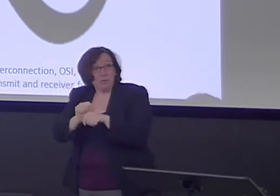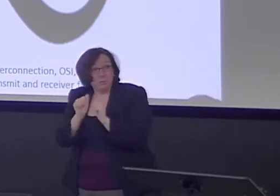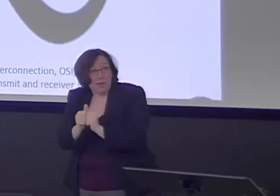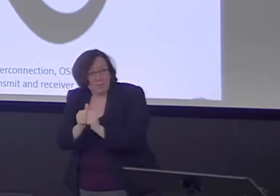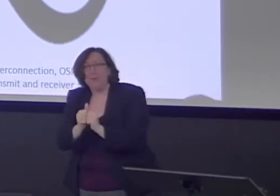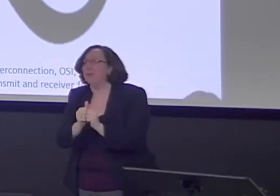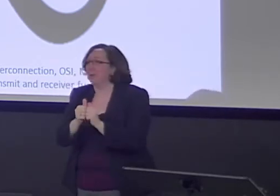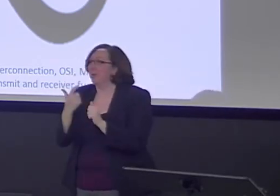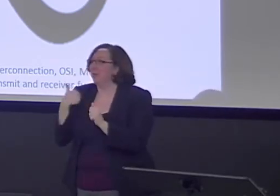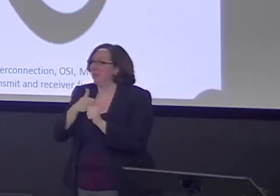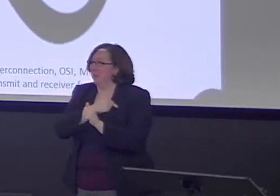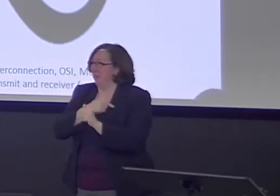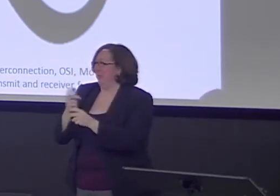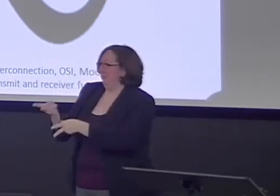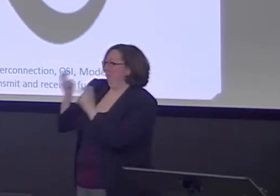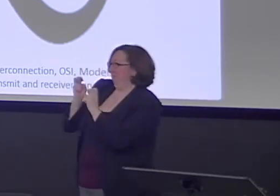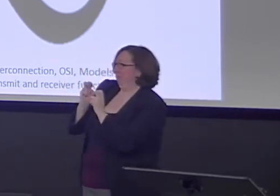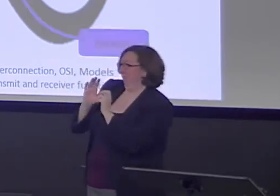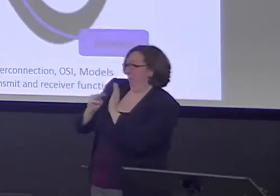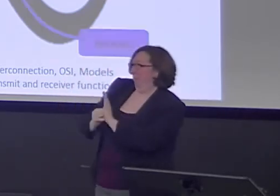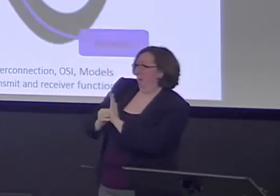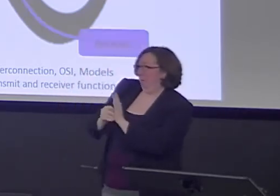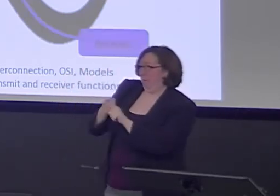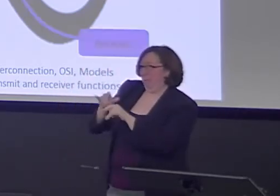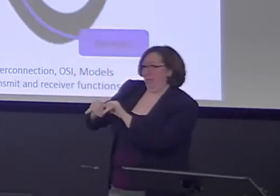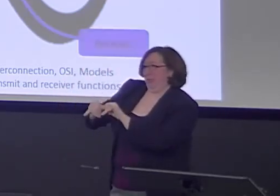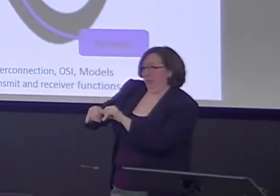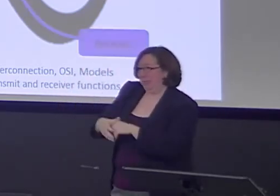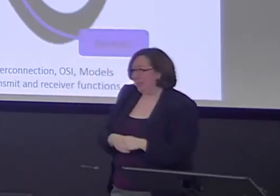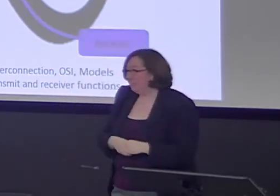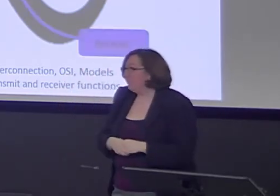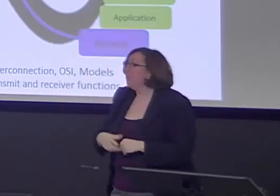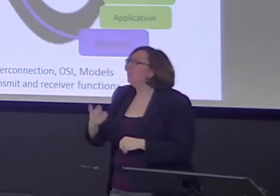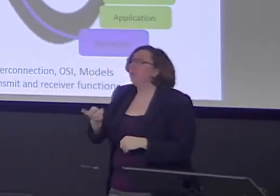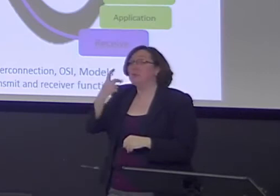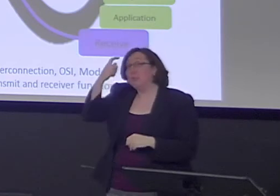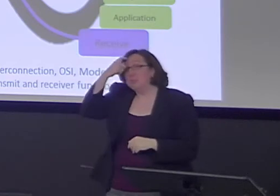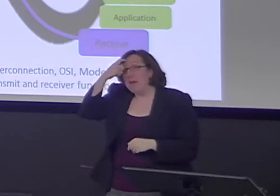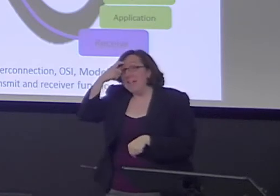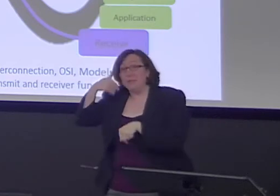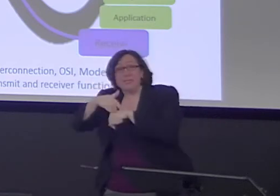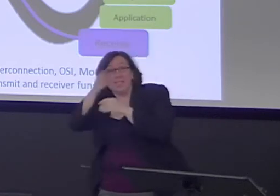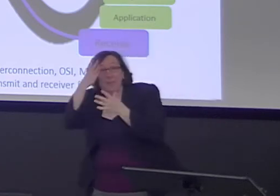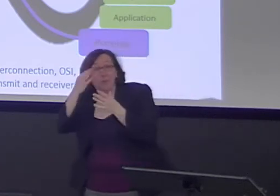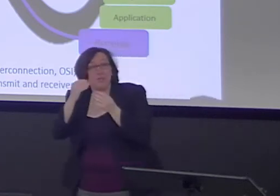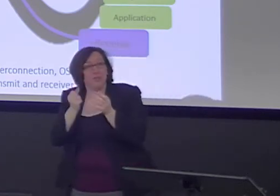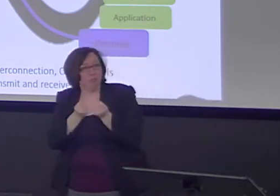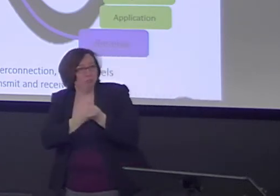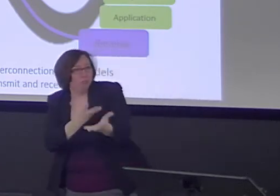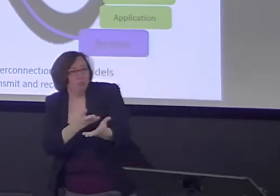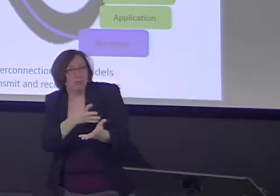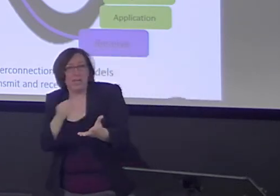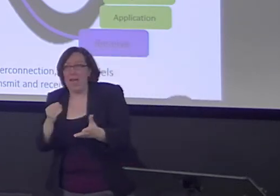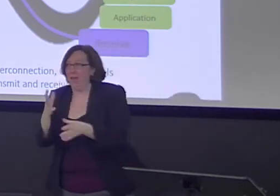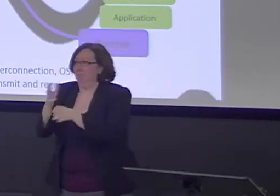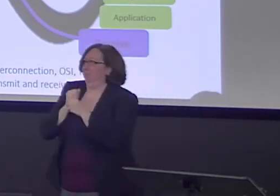And the cell phones are sending and receiving and sending and receiving. And then imagine that they're doing this by